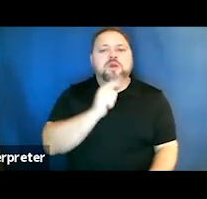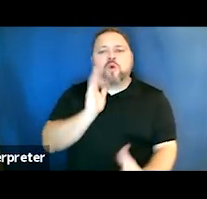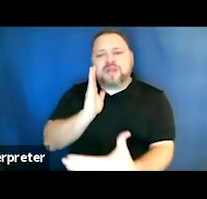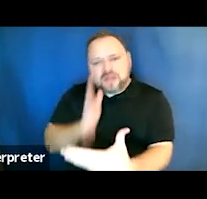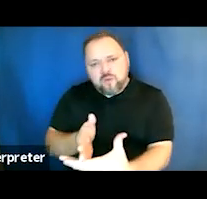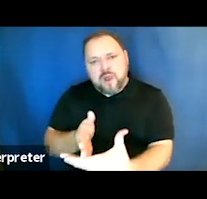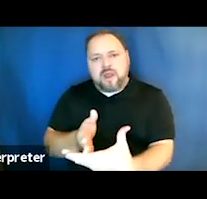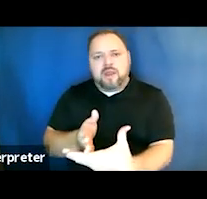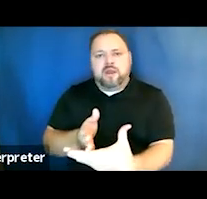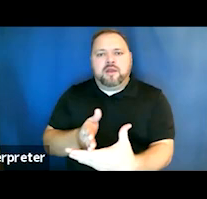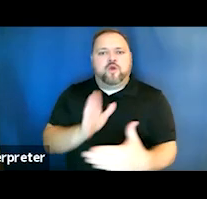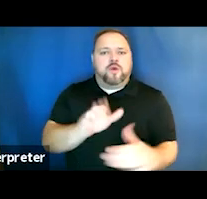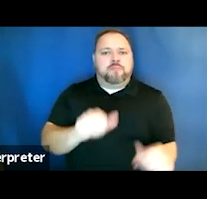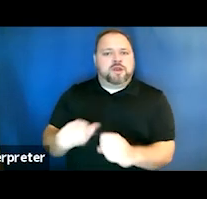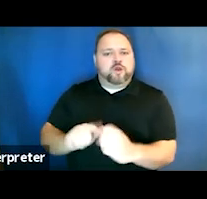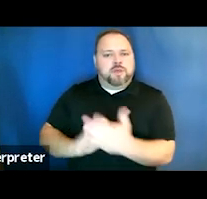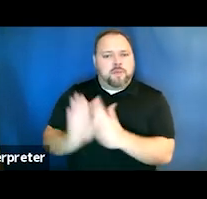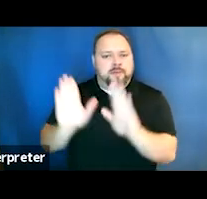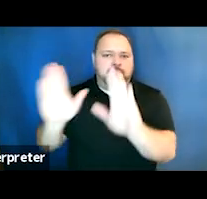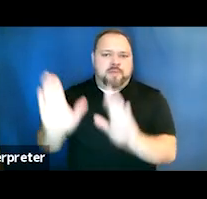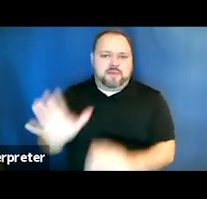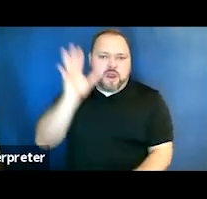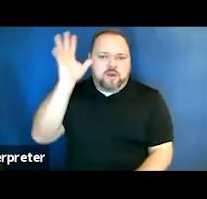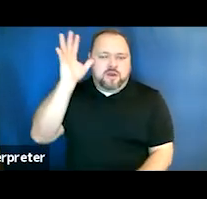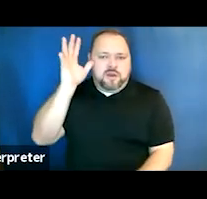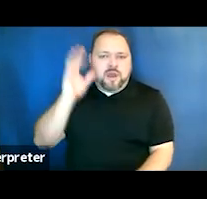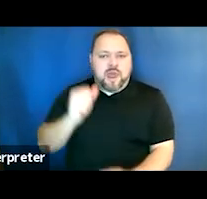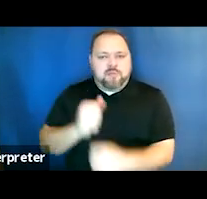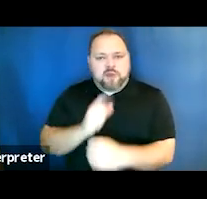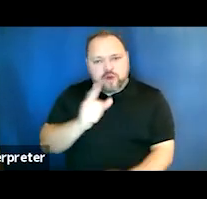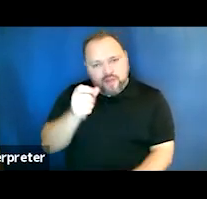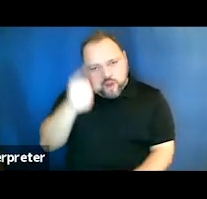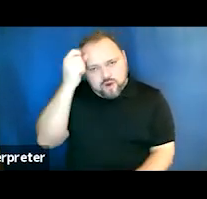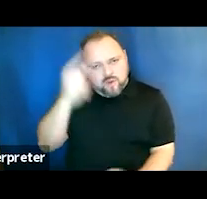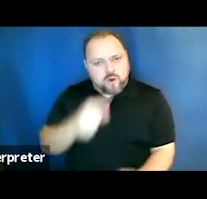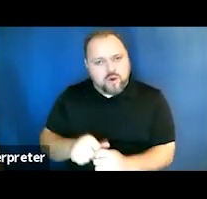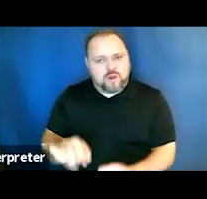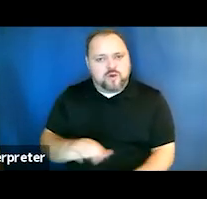an amazing parent and making sure that you understand what's going on with your child.